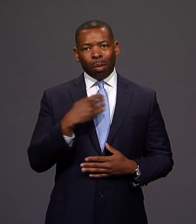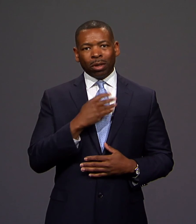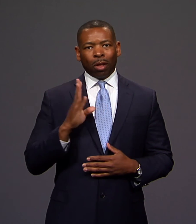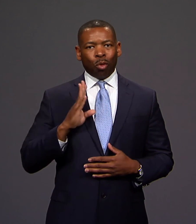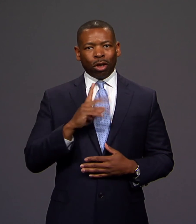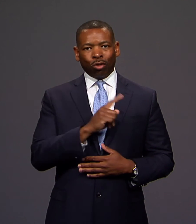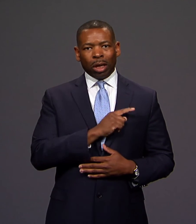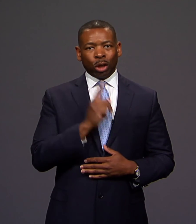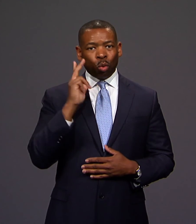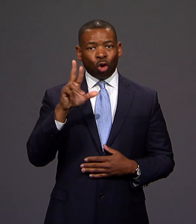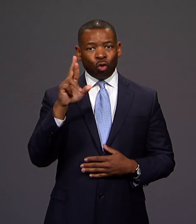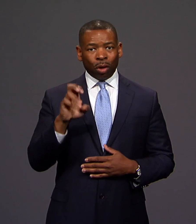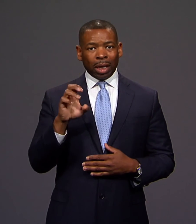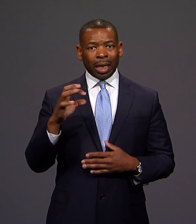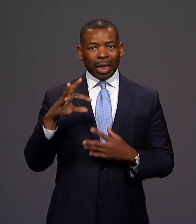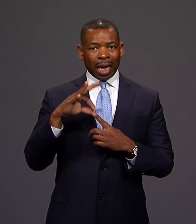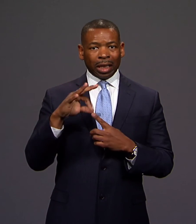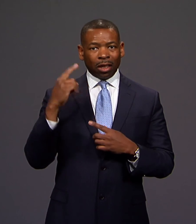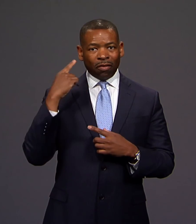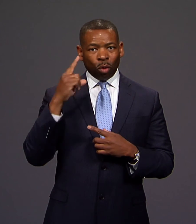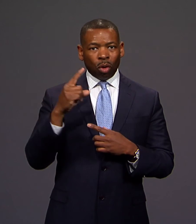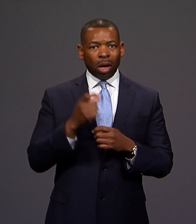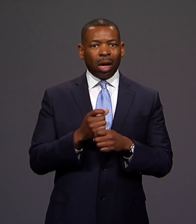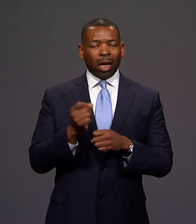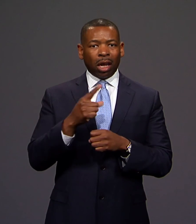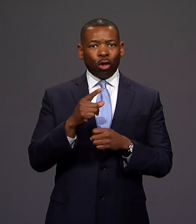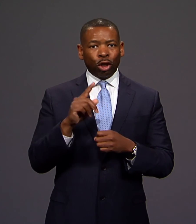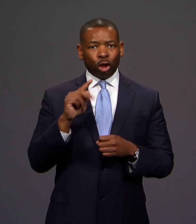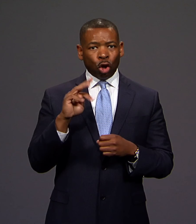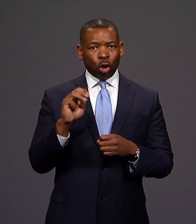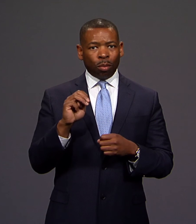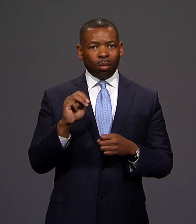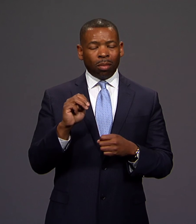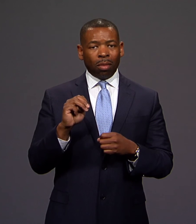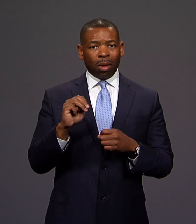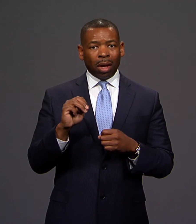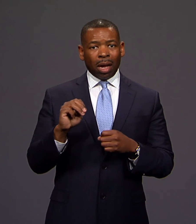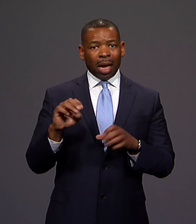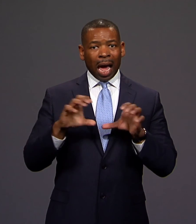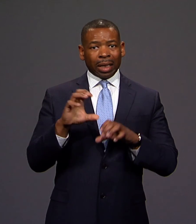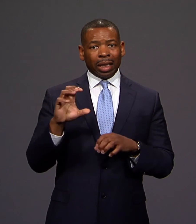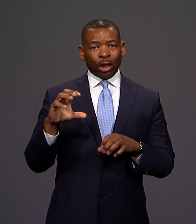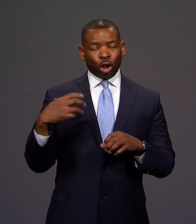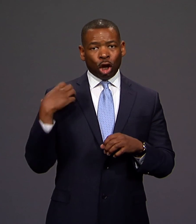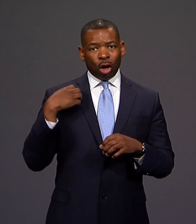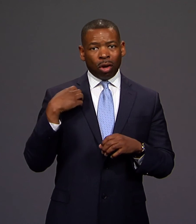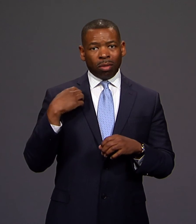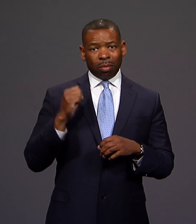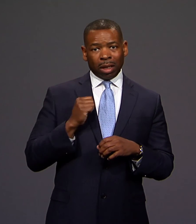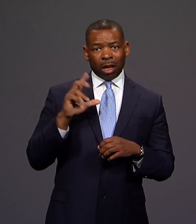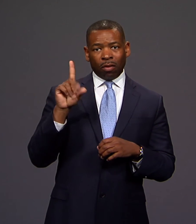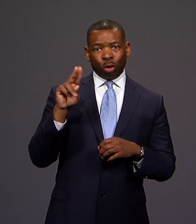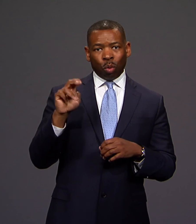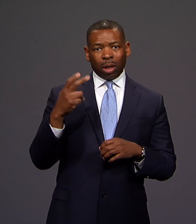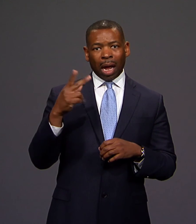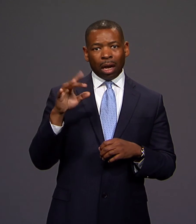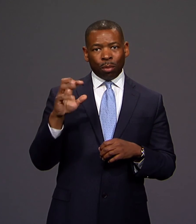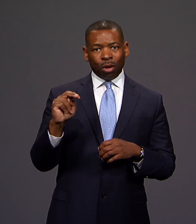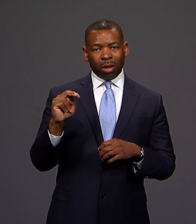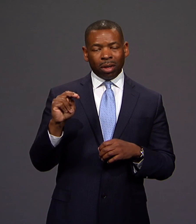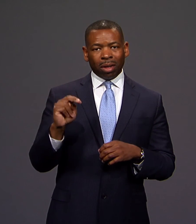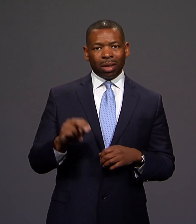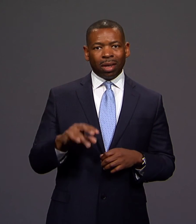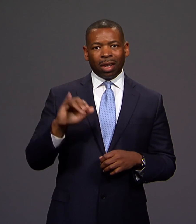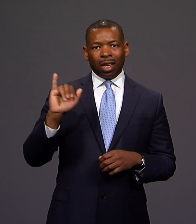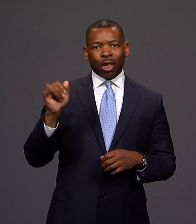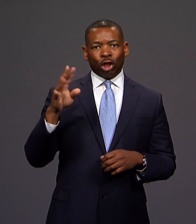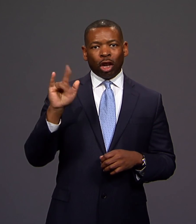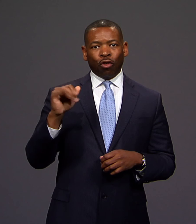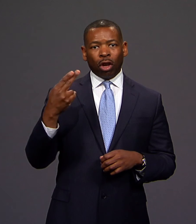Four members of the Board were re-elected for another term: Acting Chair Duane Halliburton,